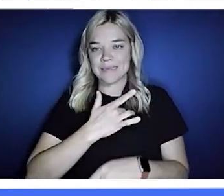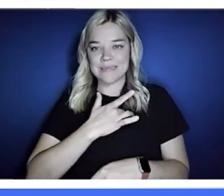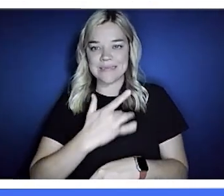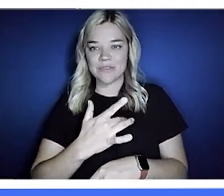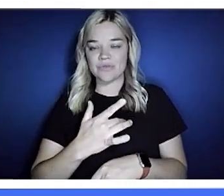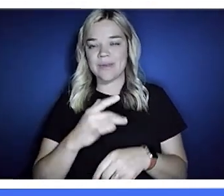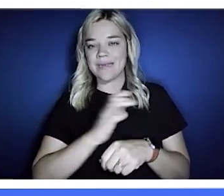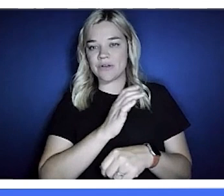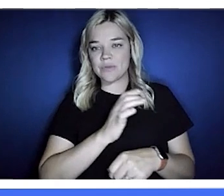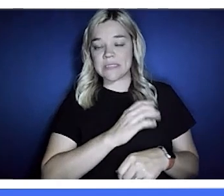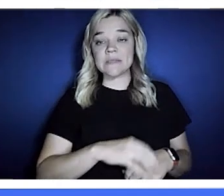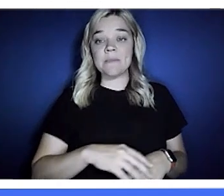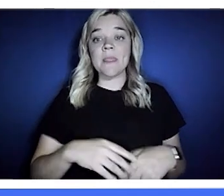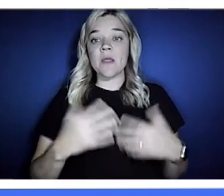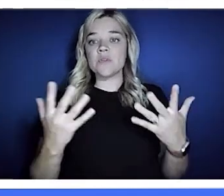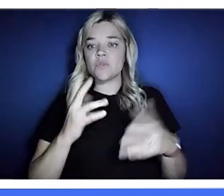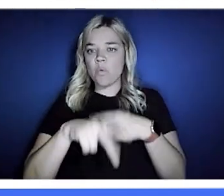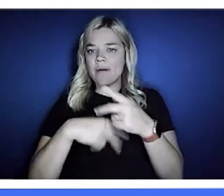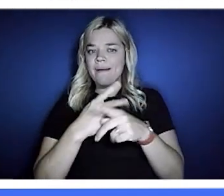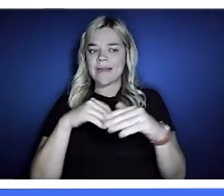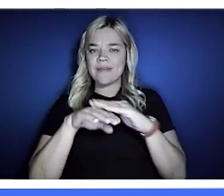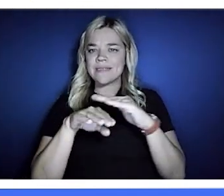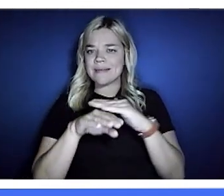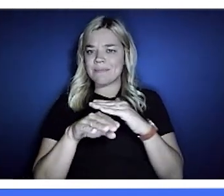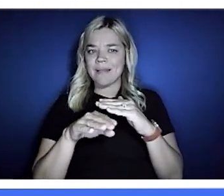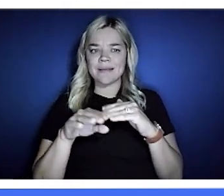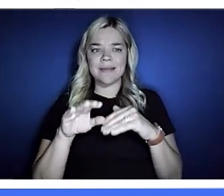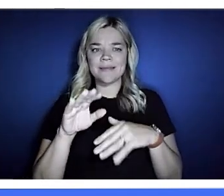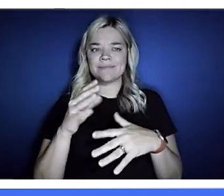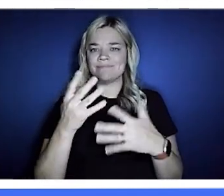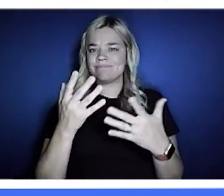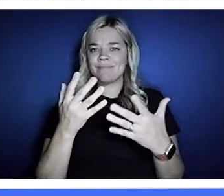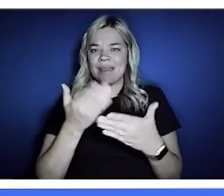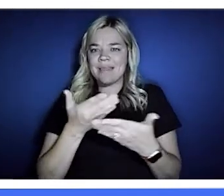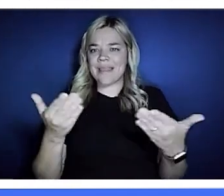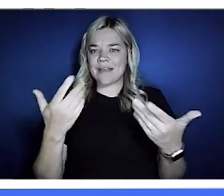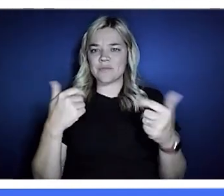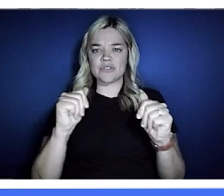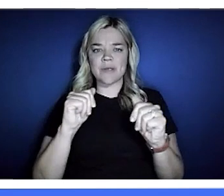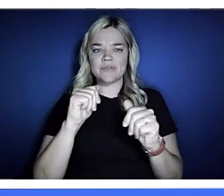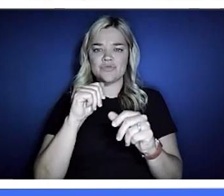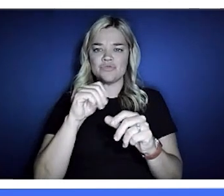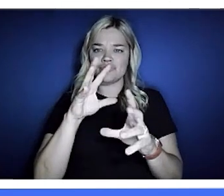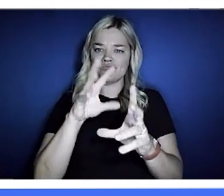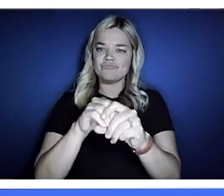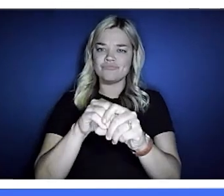So what kind of accessibility features are we trying to build in to give students equal access?